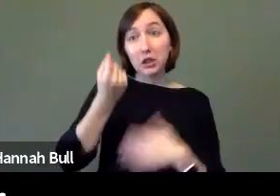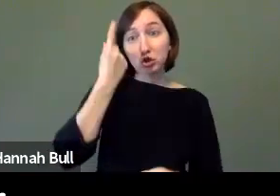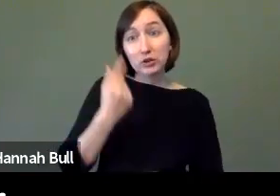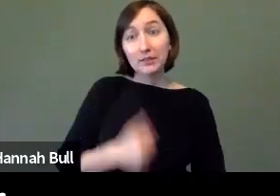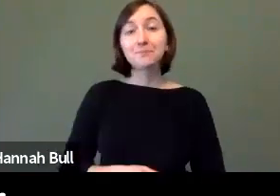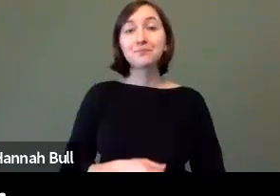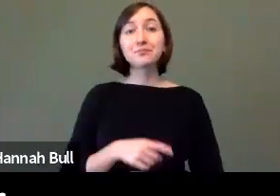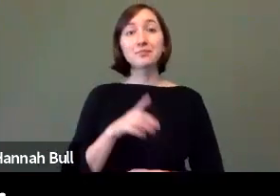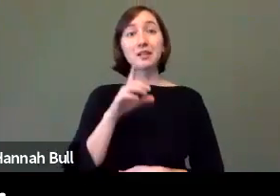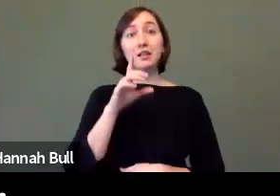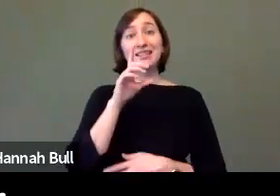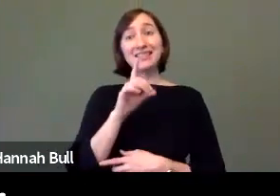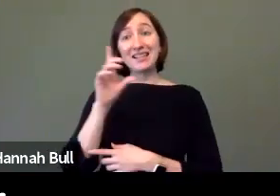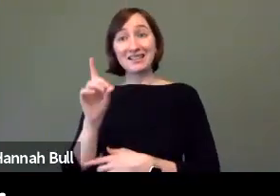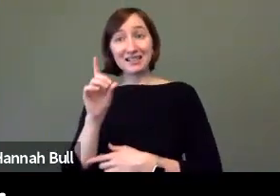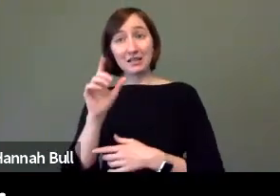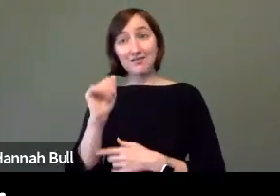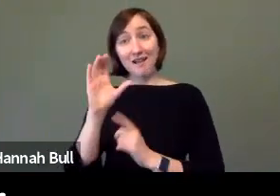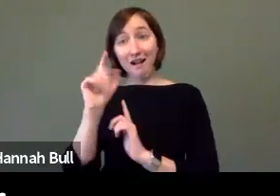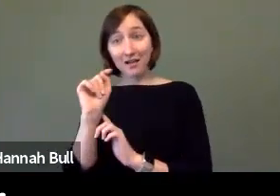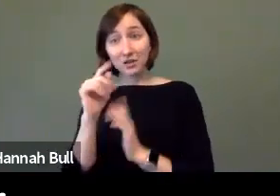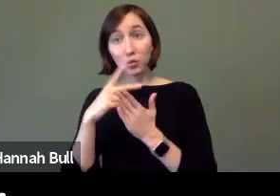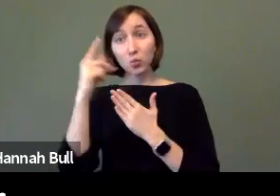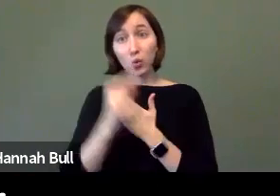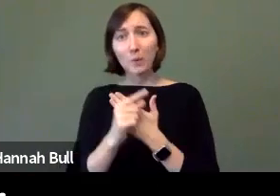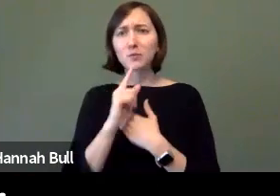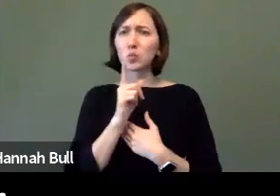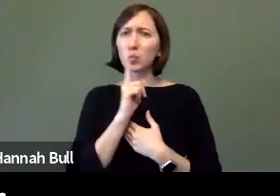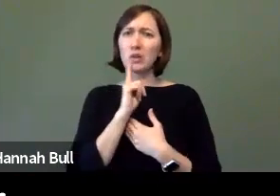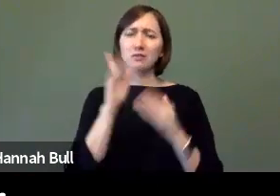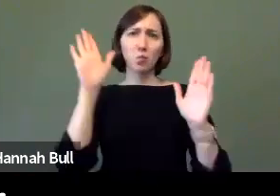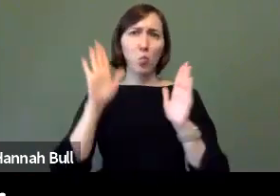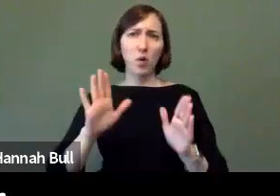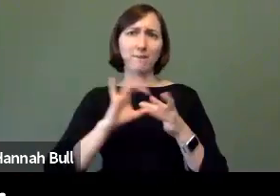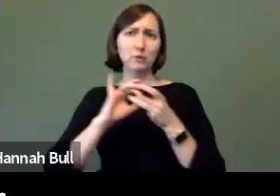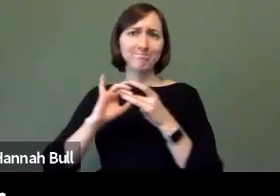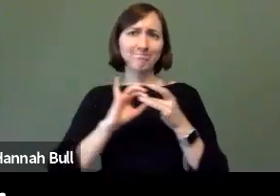Our DD Act programs here in Georgia have worked well together on a lot of different projects.